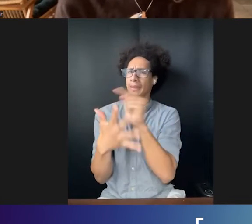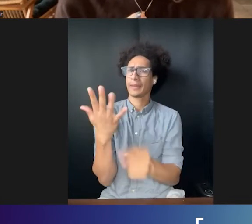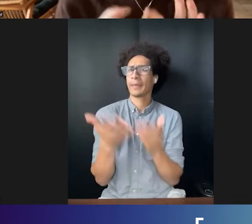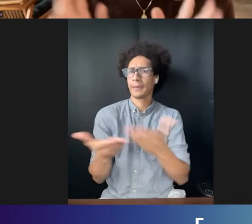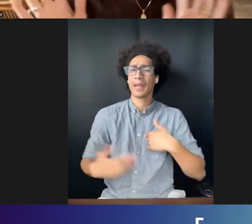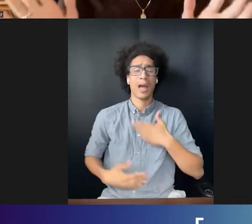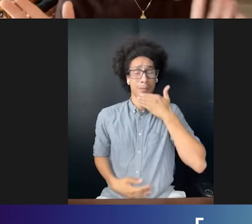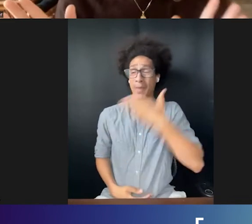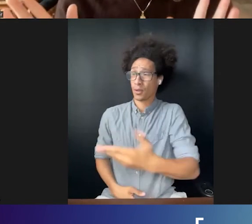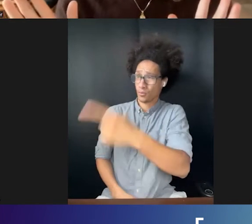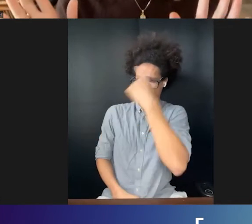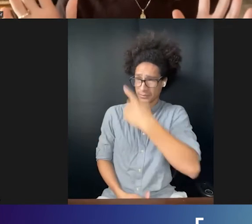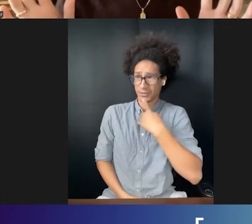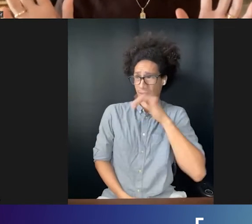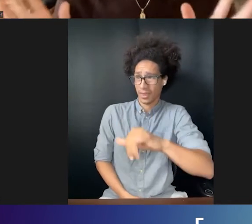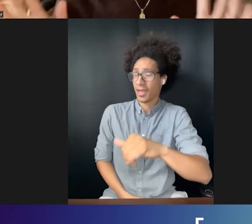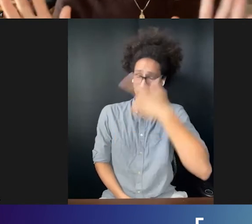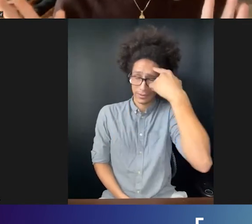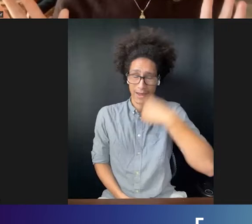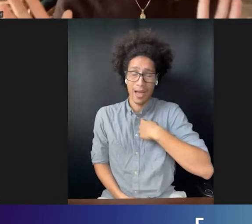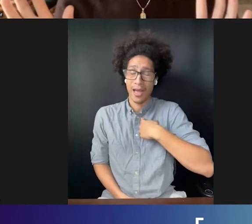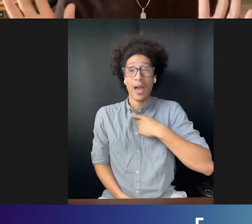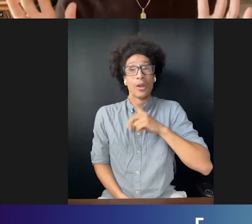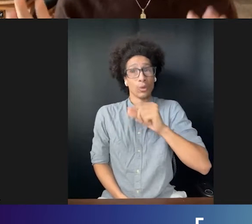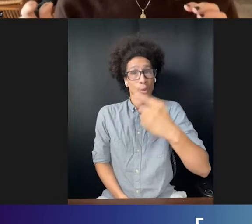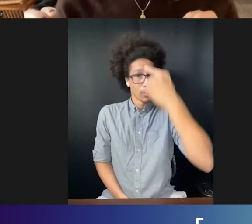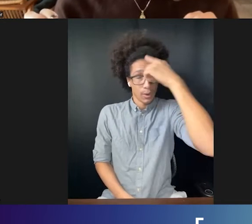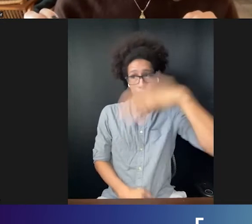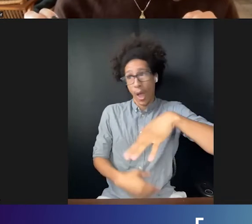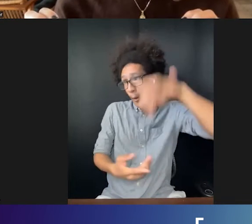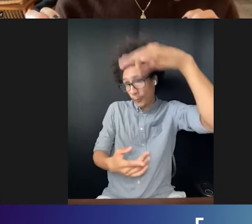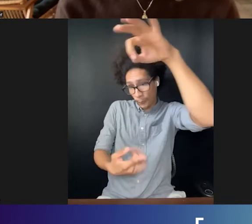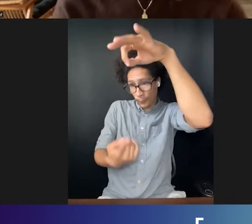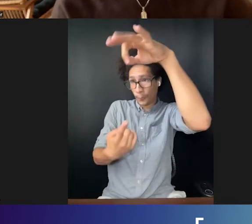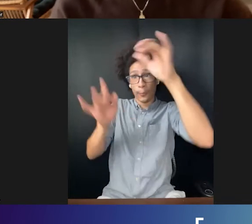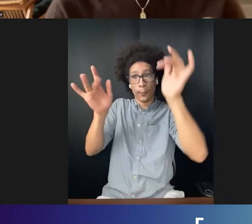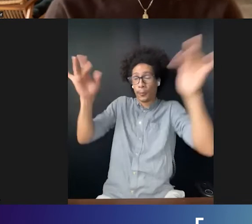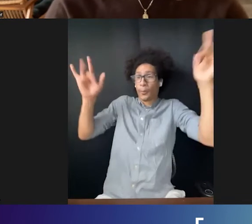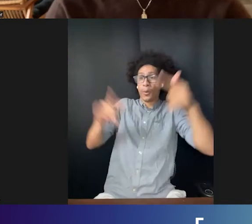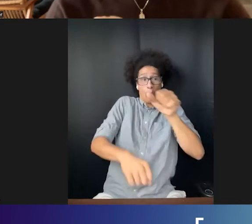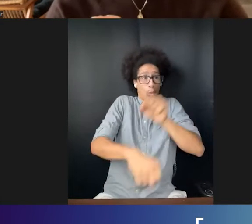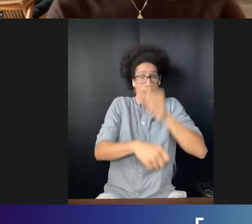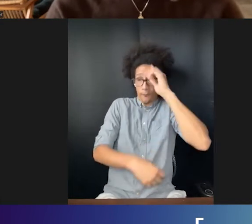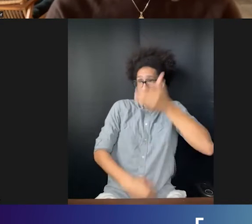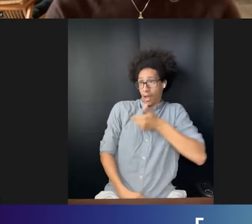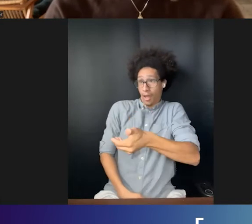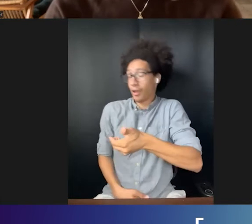that kind of like shiny work for hire where it's not the, you know, I had to hustle for, you know, four, four,